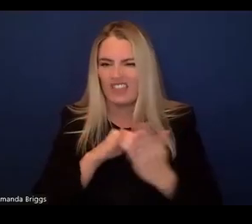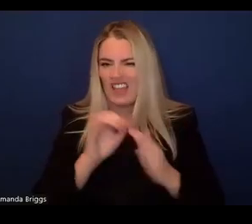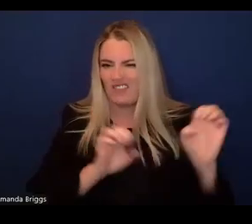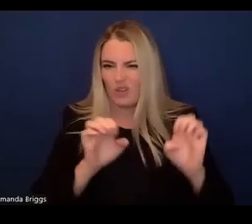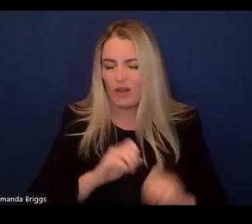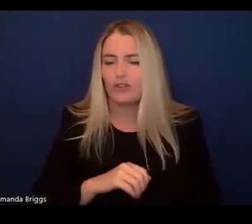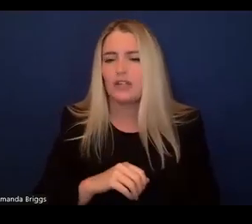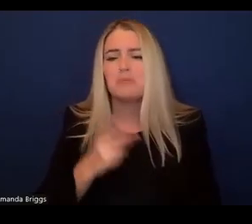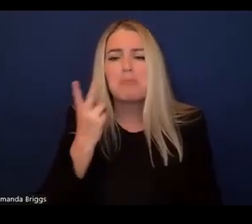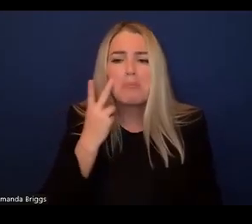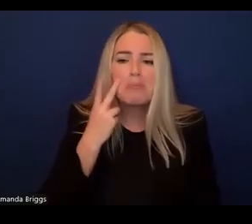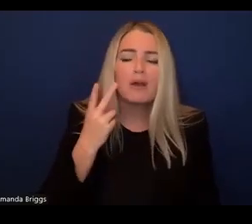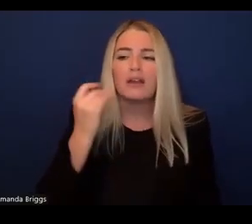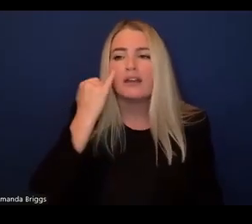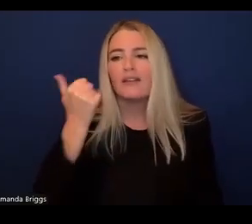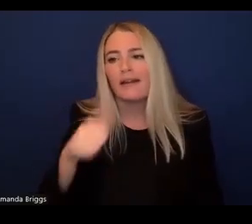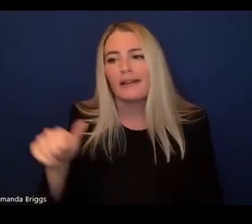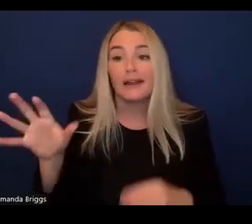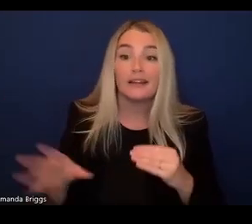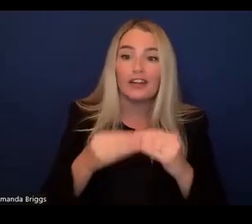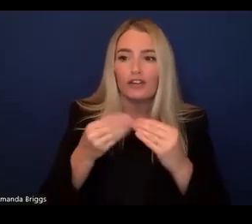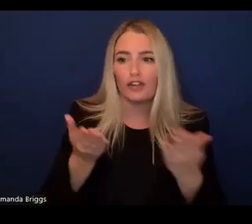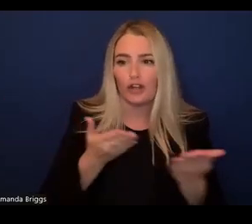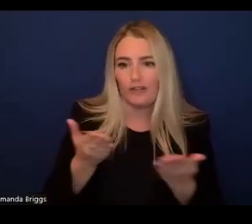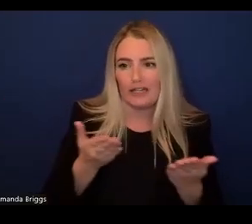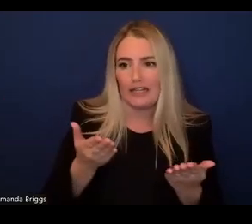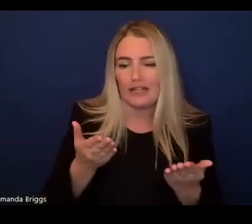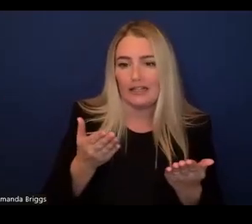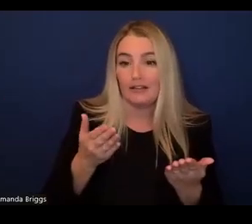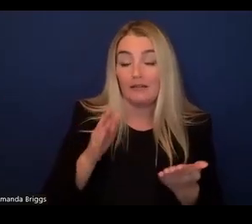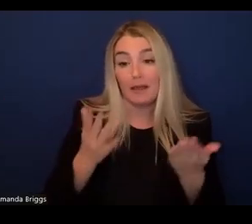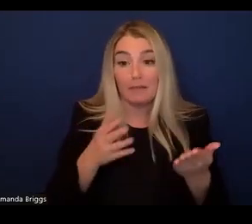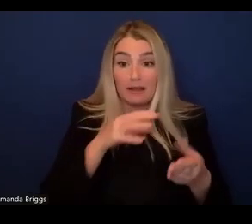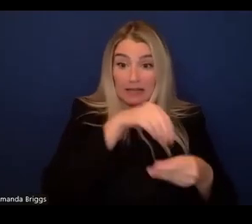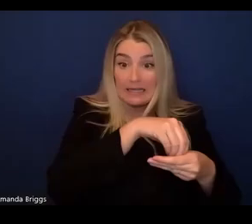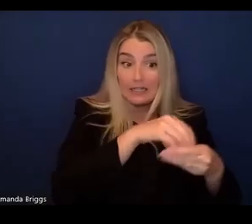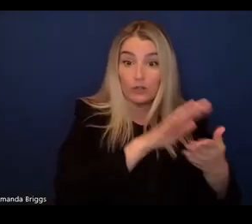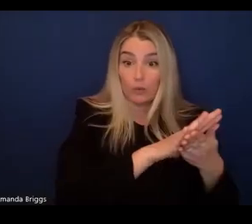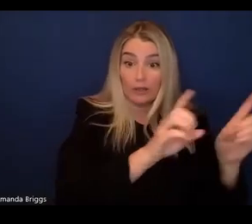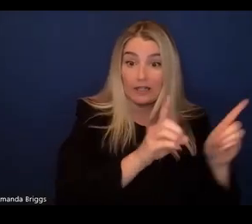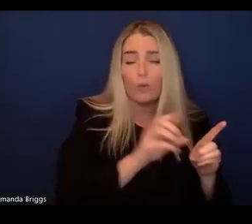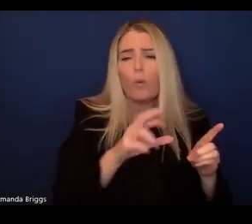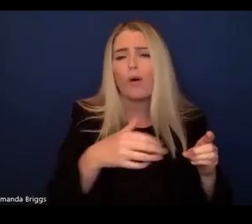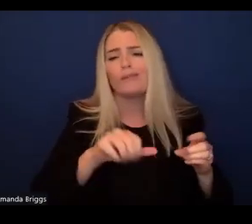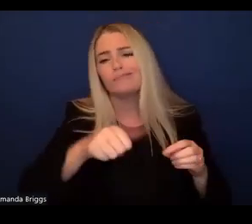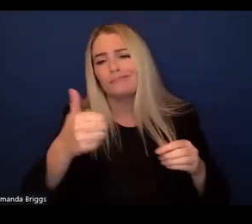to see if any additional services, either within the school district or an outside organization